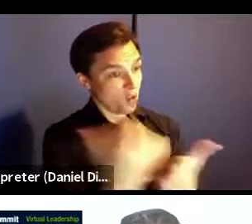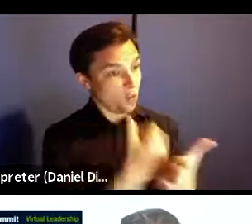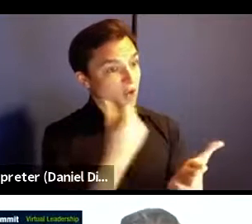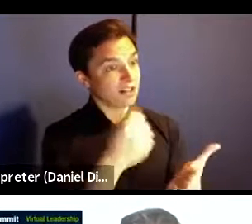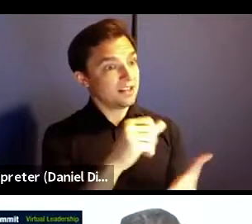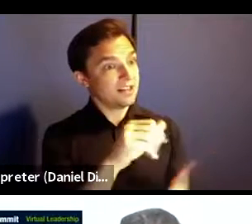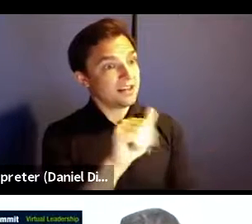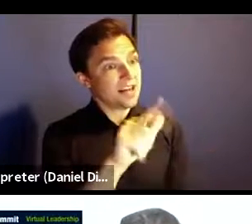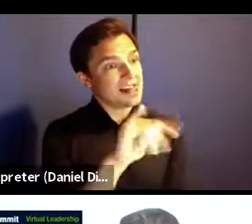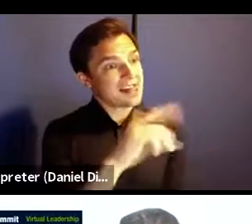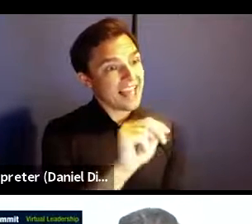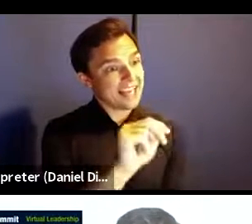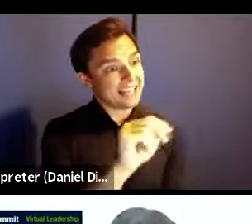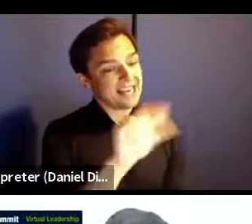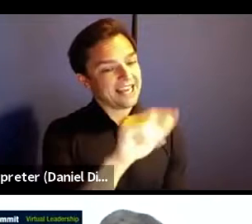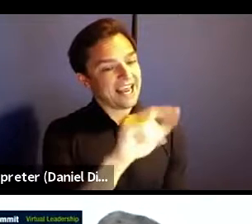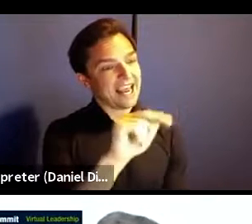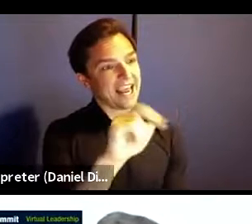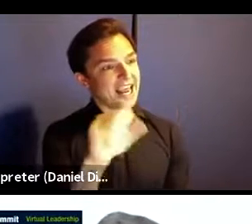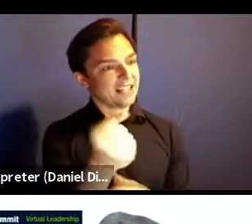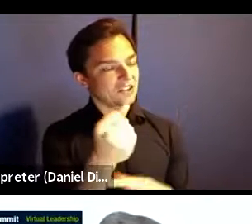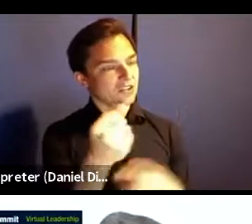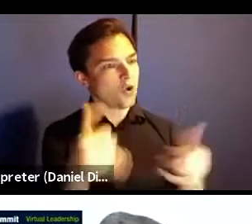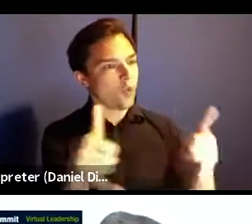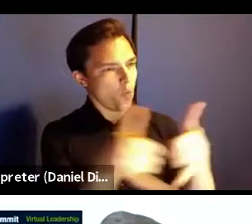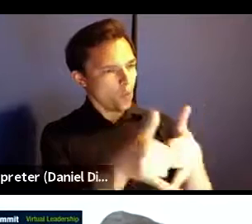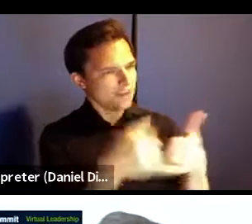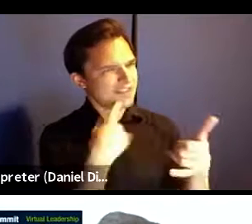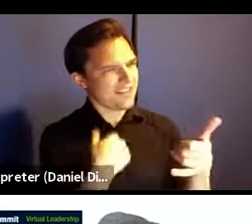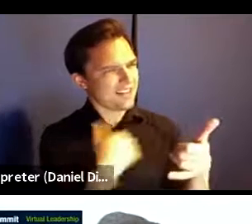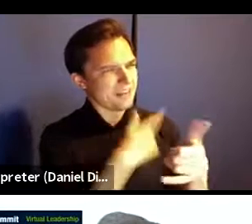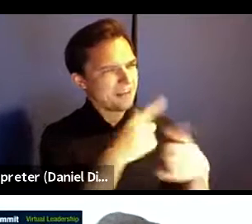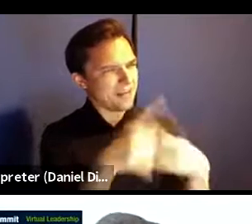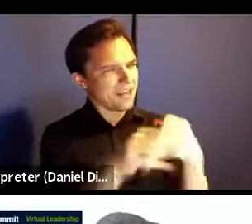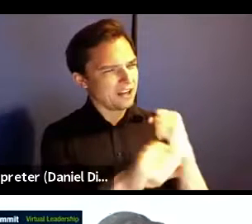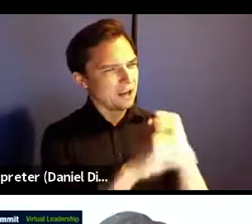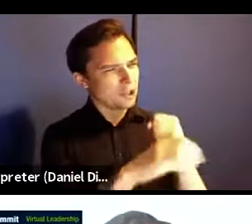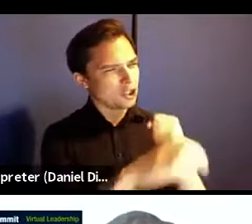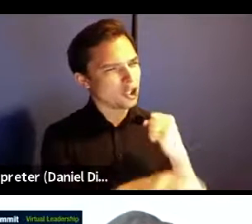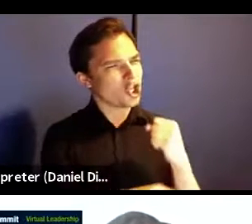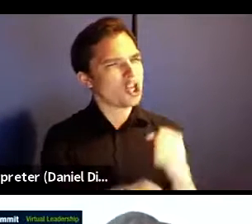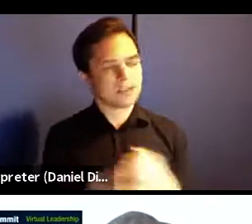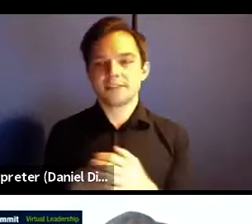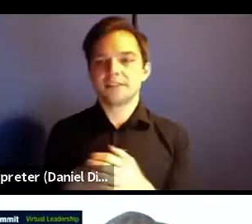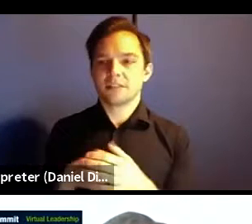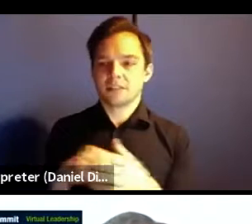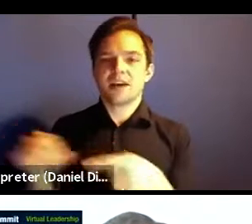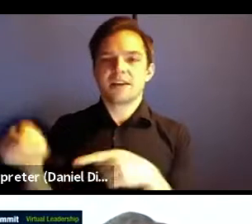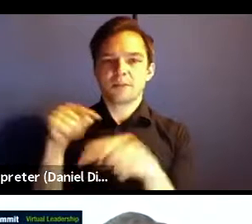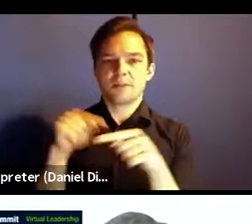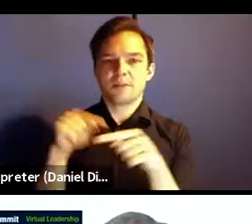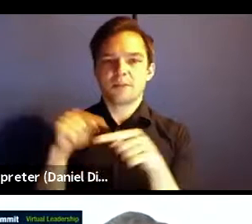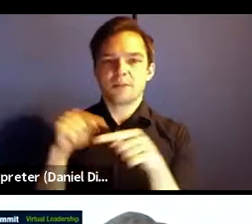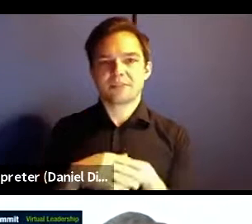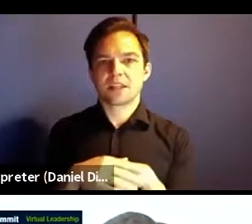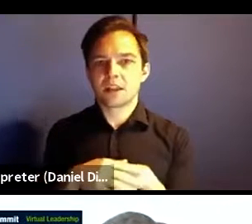So tell us about the commercial. Well, I think I'm going to go back again to Vint. Vint, out of so many things that you said,